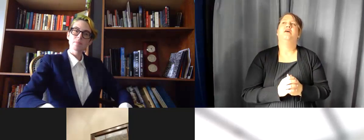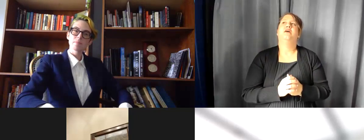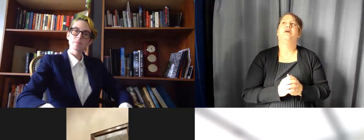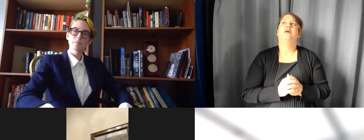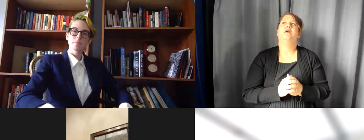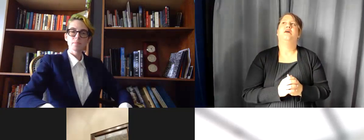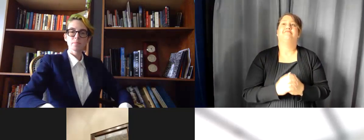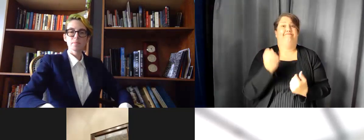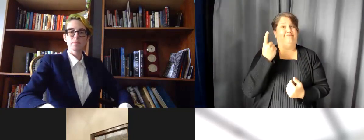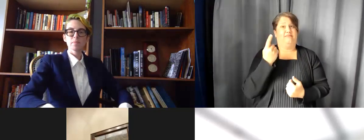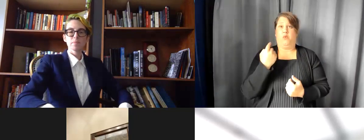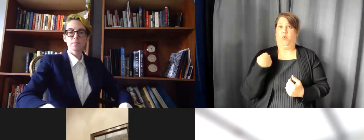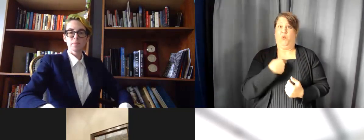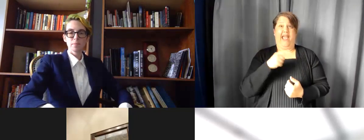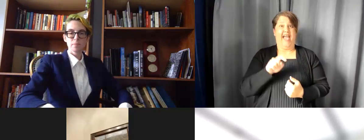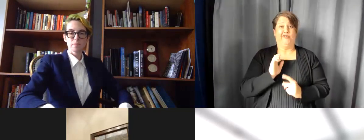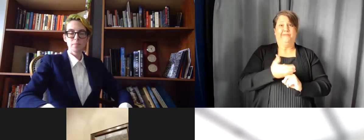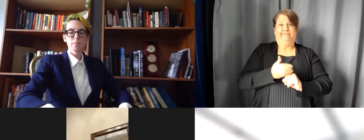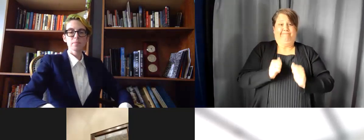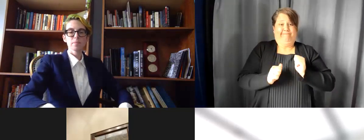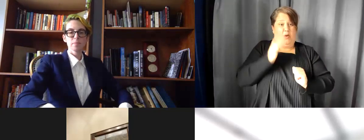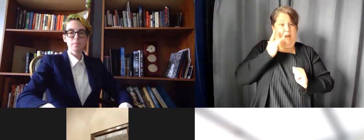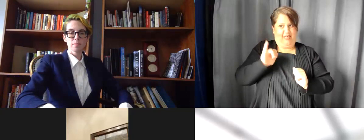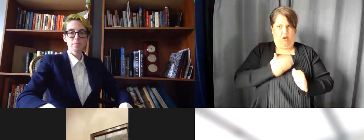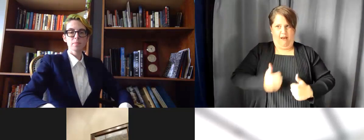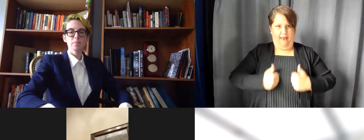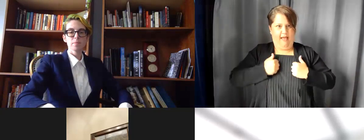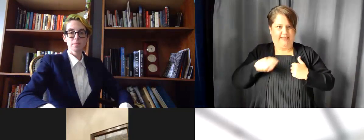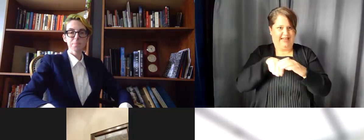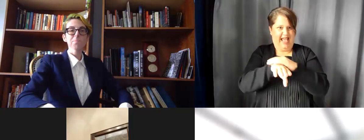Jordan Radford: because it's our lives, and they do it because they want to feel good about themselves.